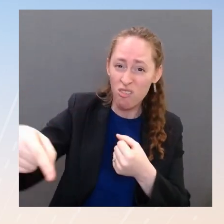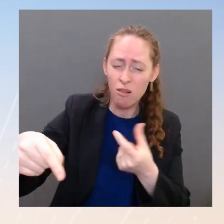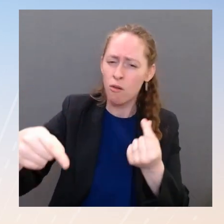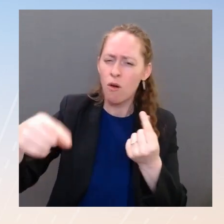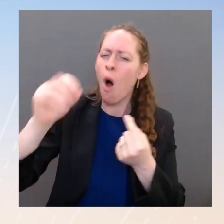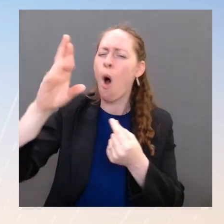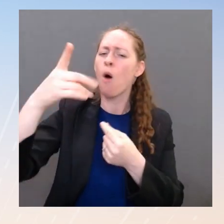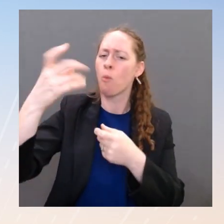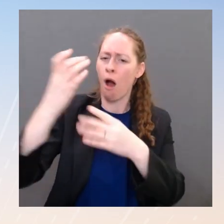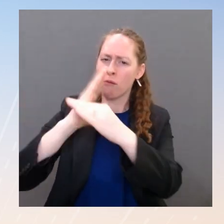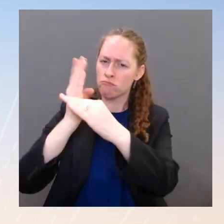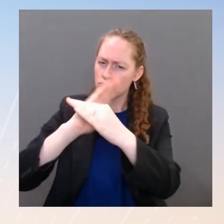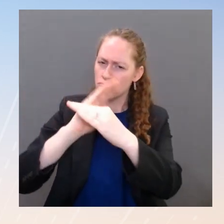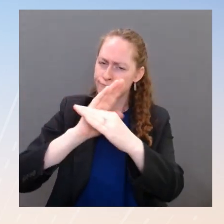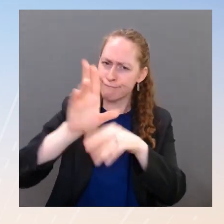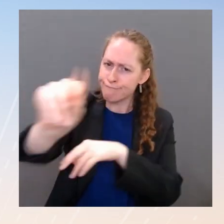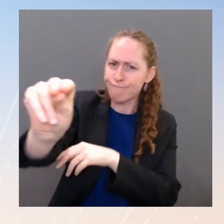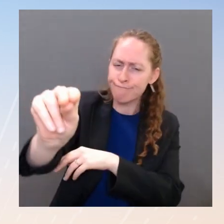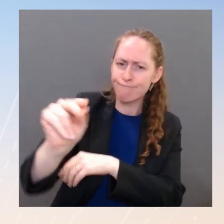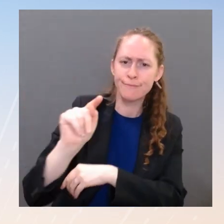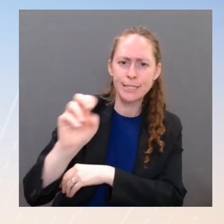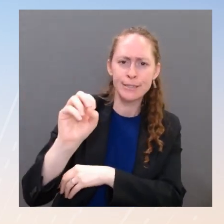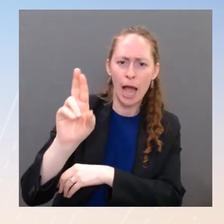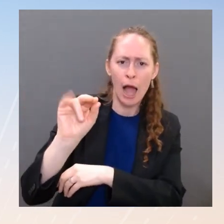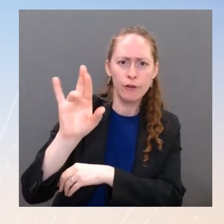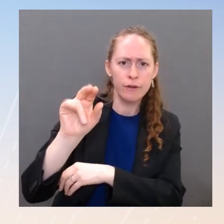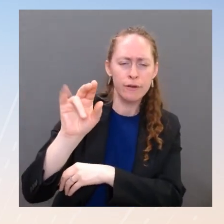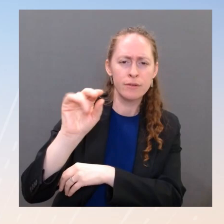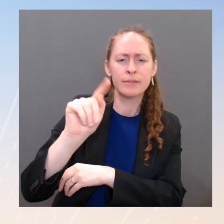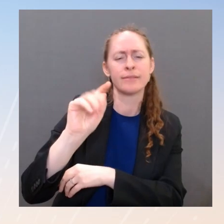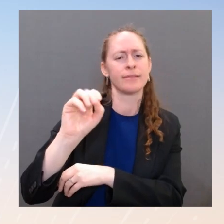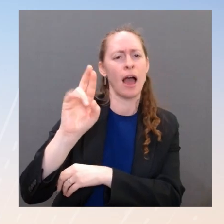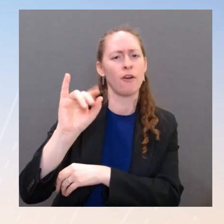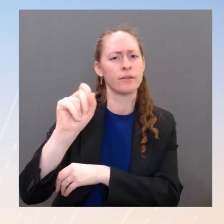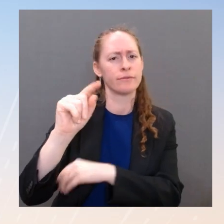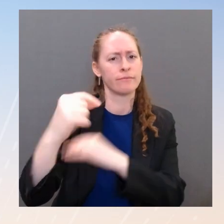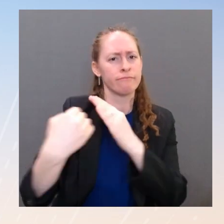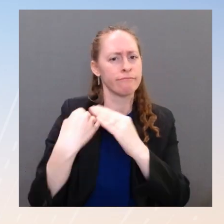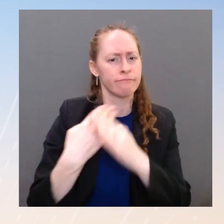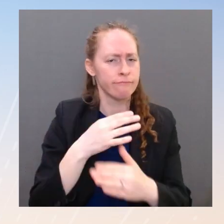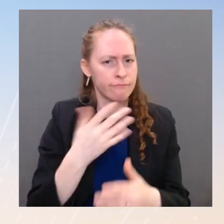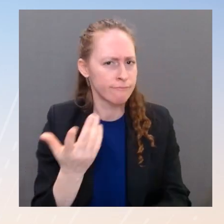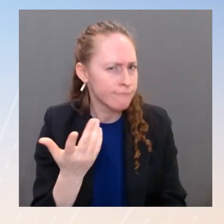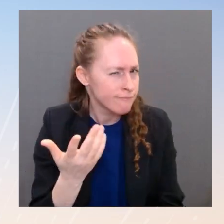that that was the Border Patrol doing their jobs, that was the system working. And certainly, part of the role of the Home- --